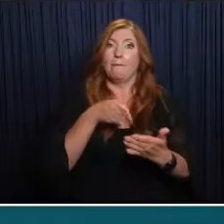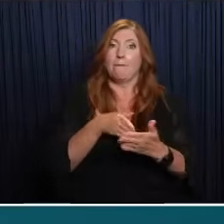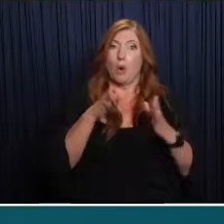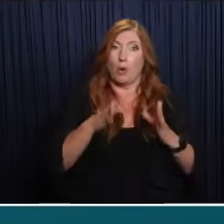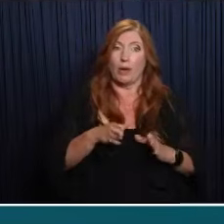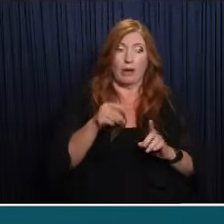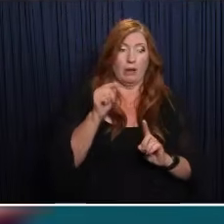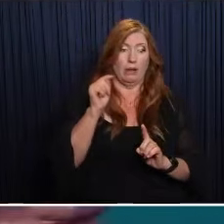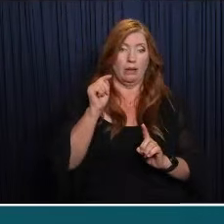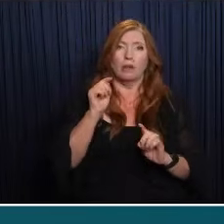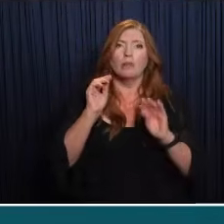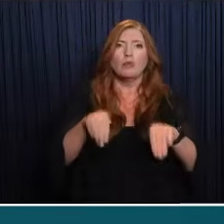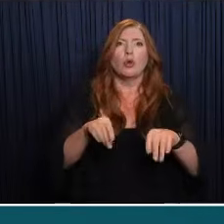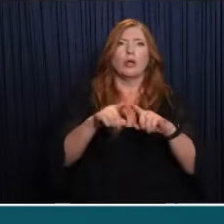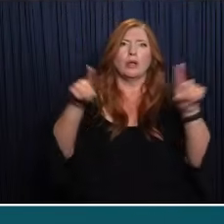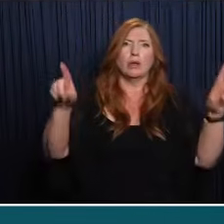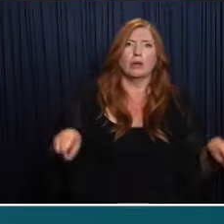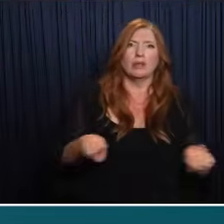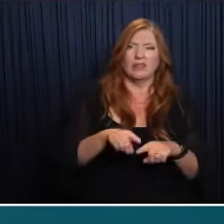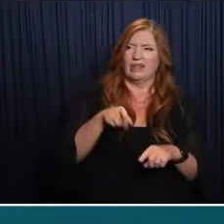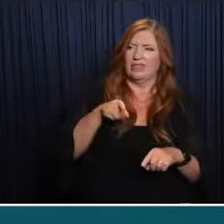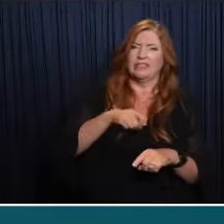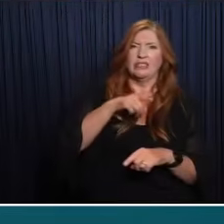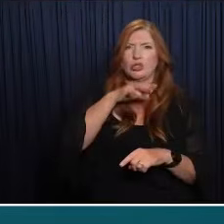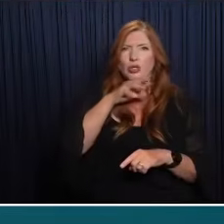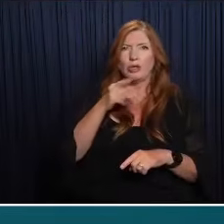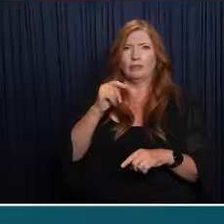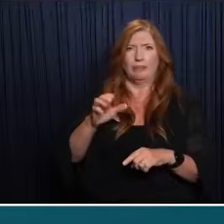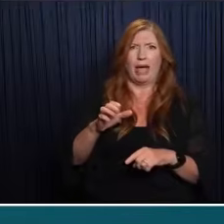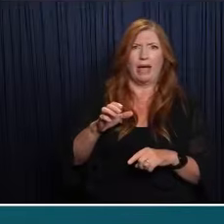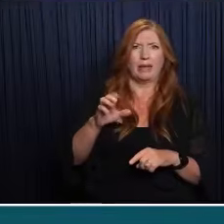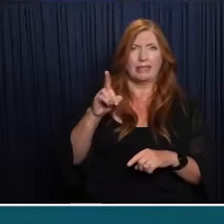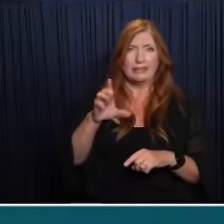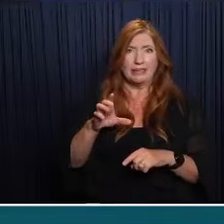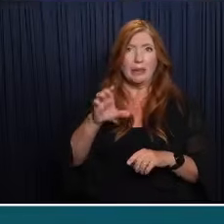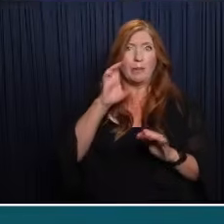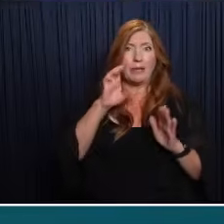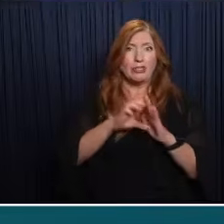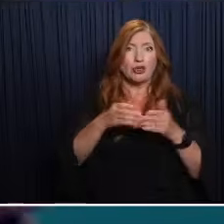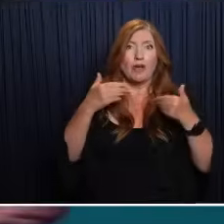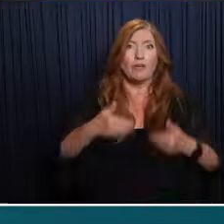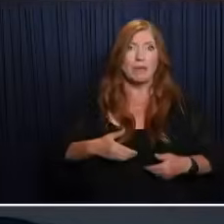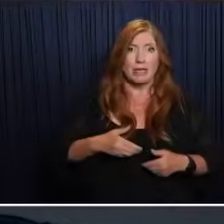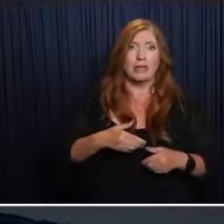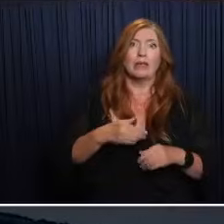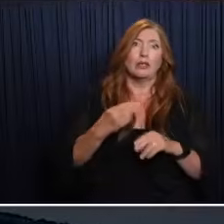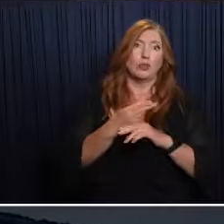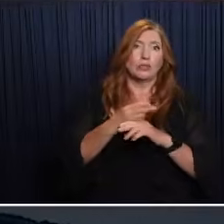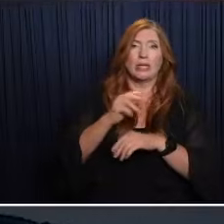AVATARS AND IMPERSONATIONS AND STEALING OUR IDENTITY.